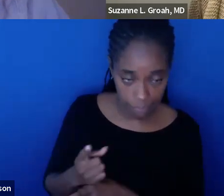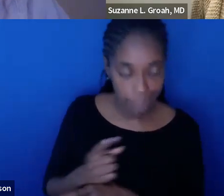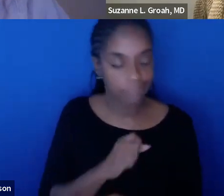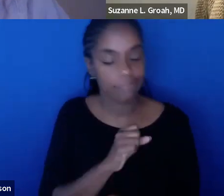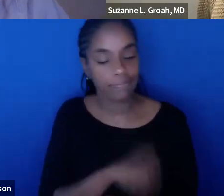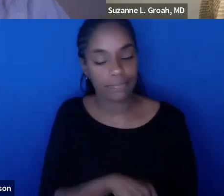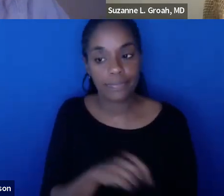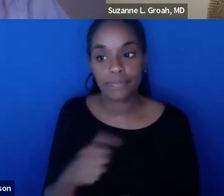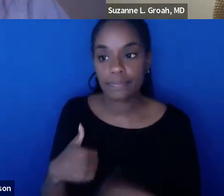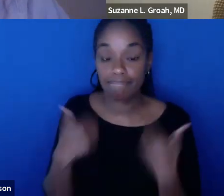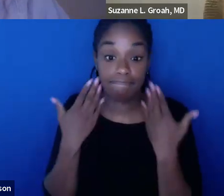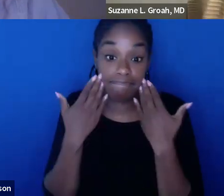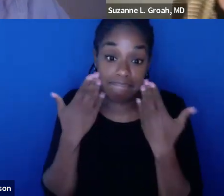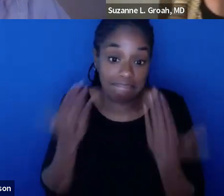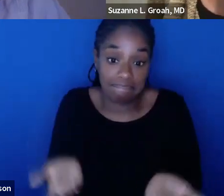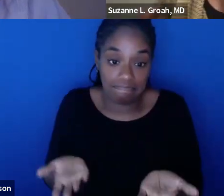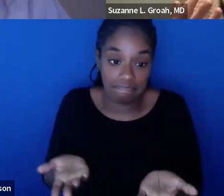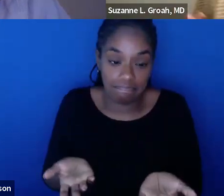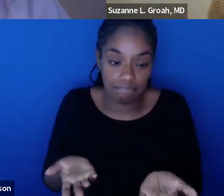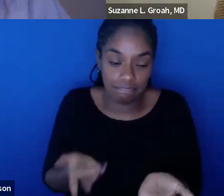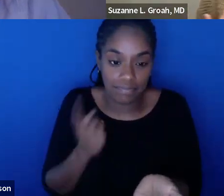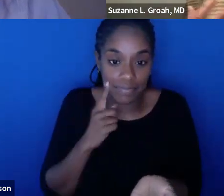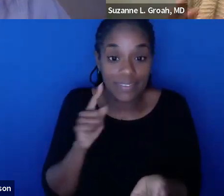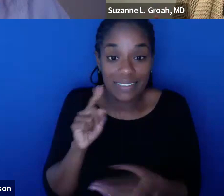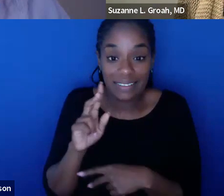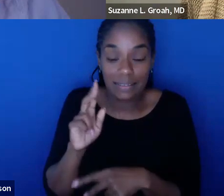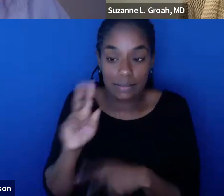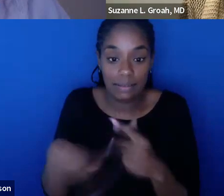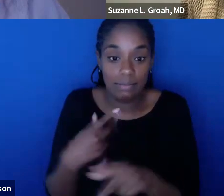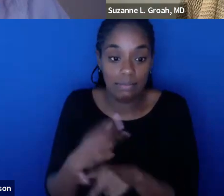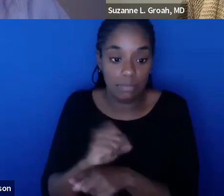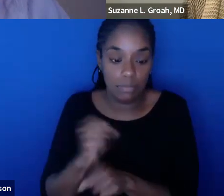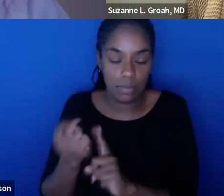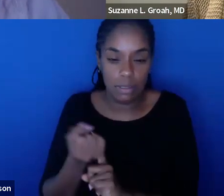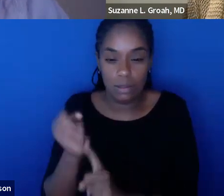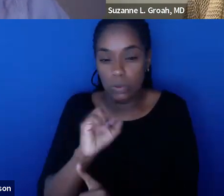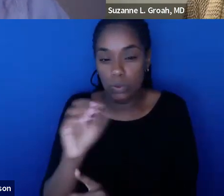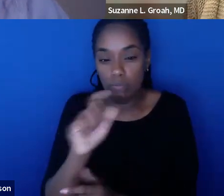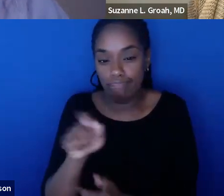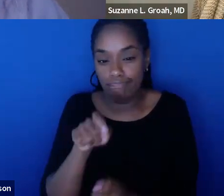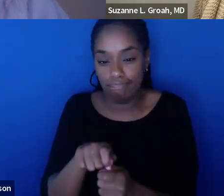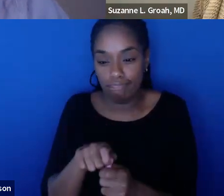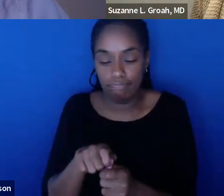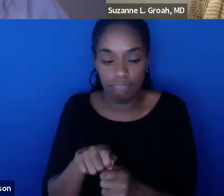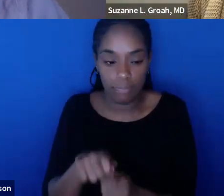I don't know. I think in that kind of case, it's so specific and so nuance-y. So this is the beauty though.